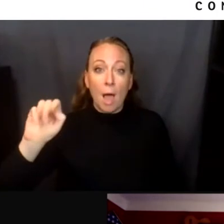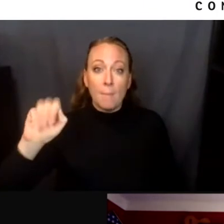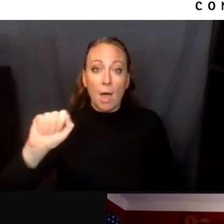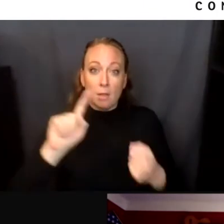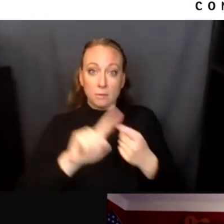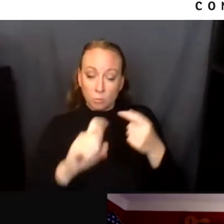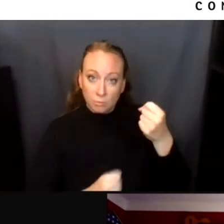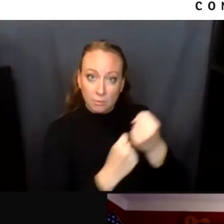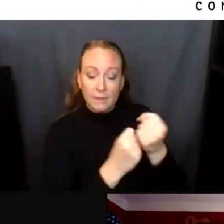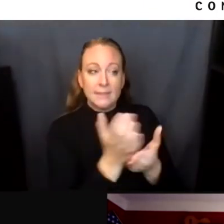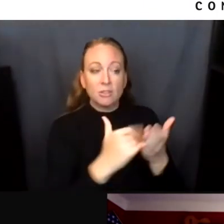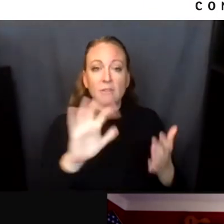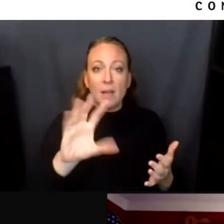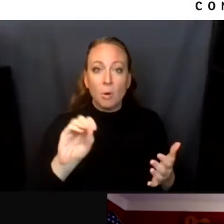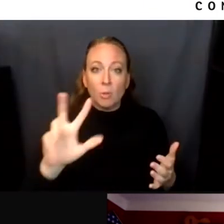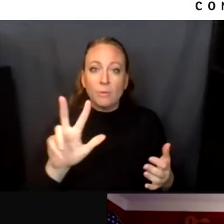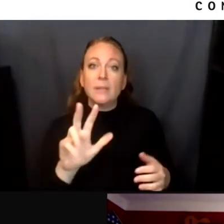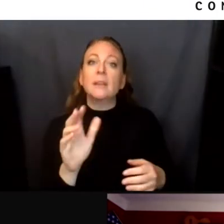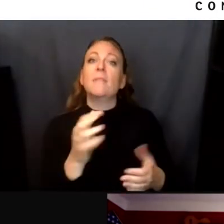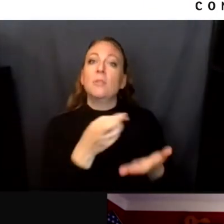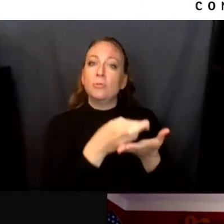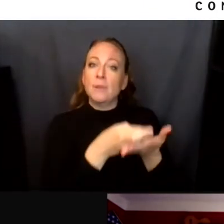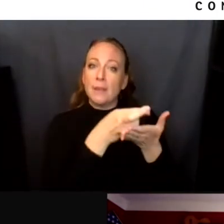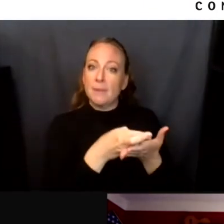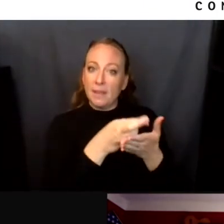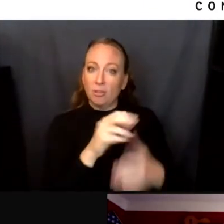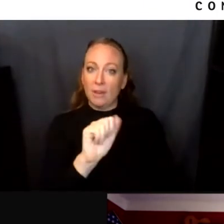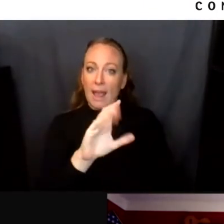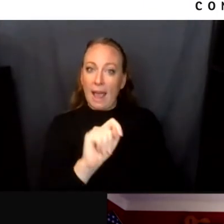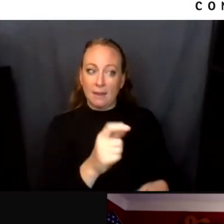of the Rehabilitation Act of 1973,